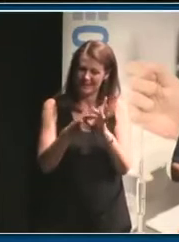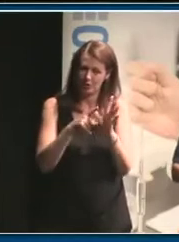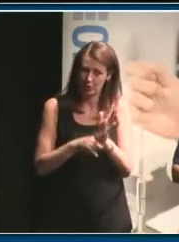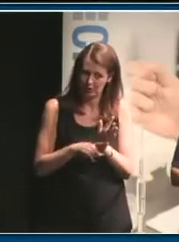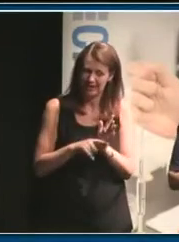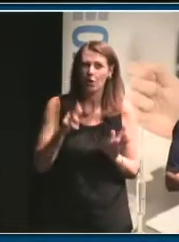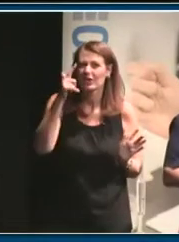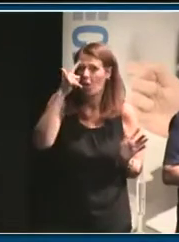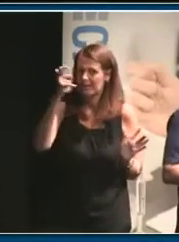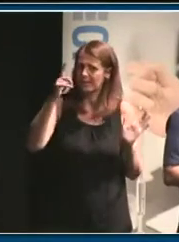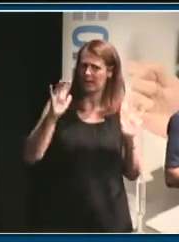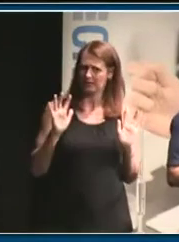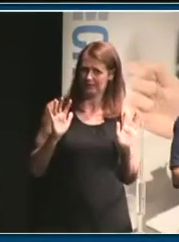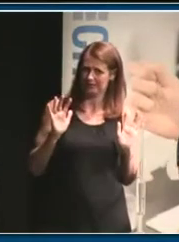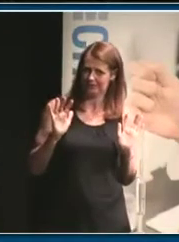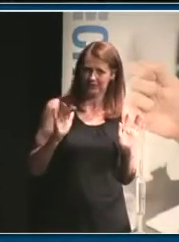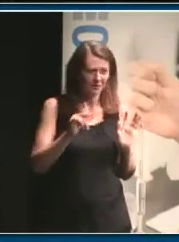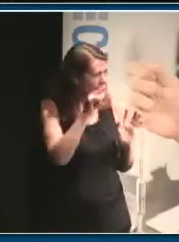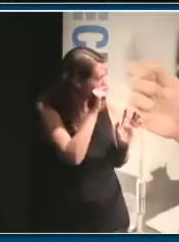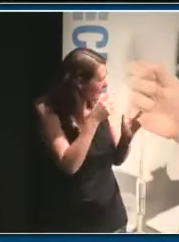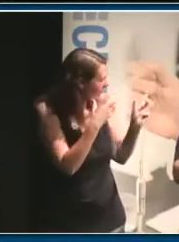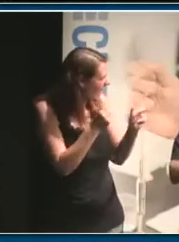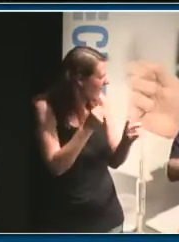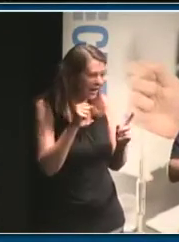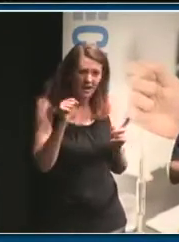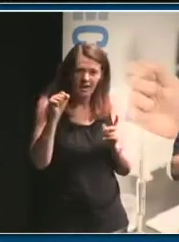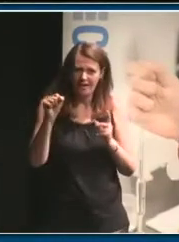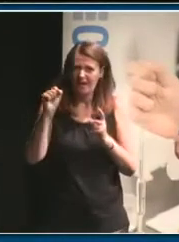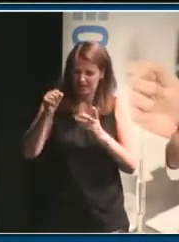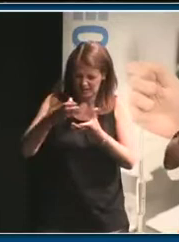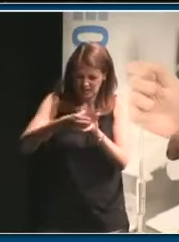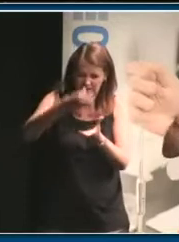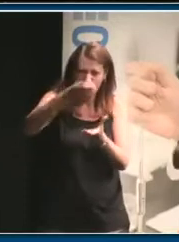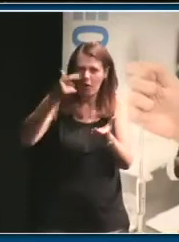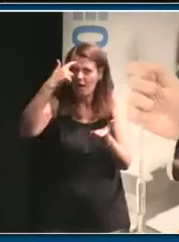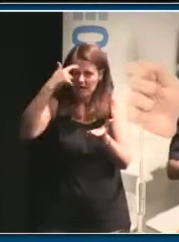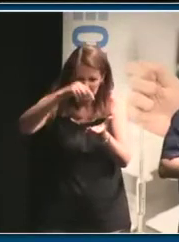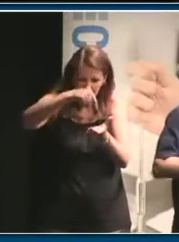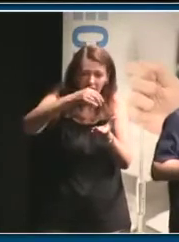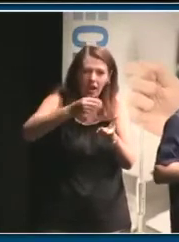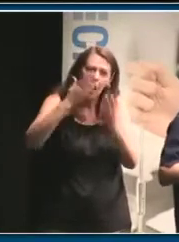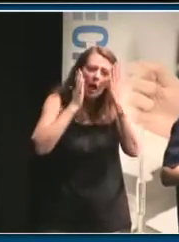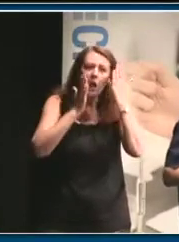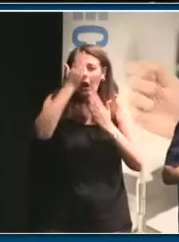Okay so you can get this container of idea that somehow magically stops you from being exposed